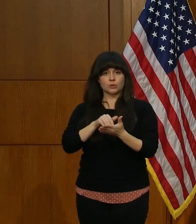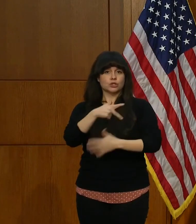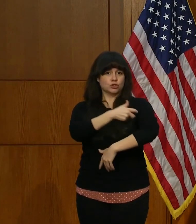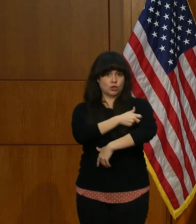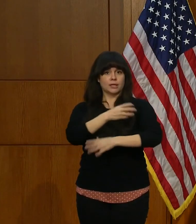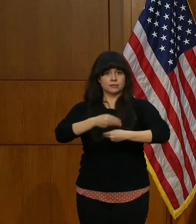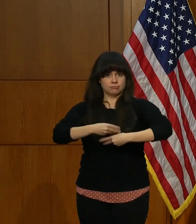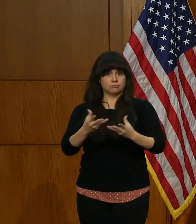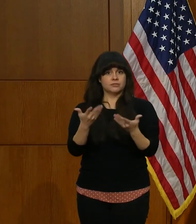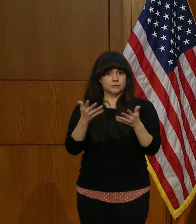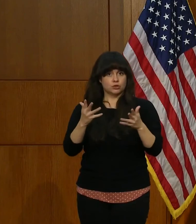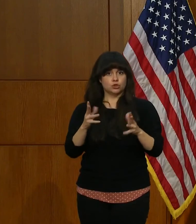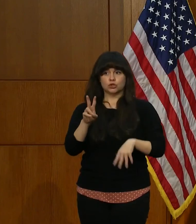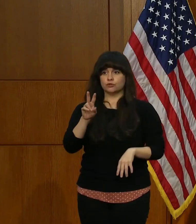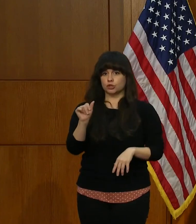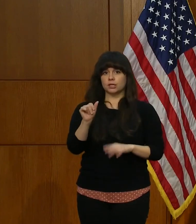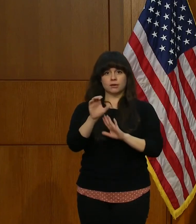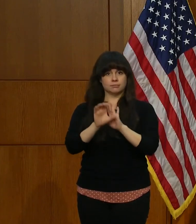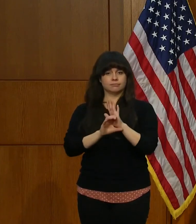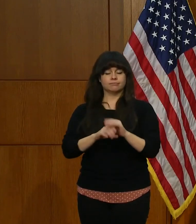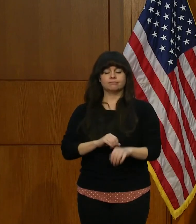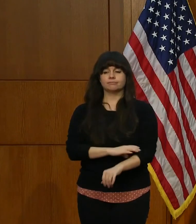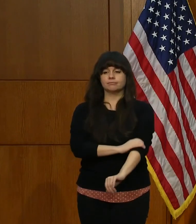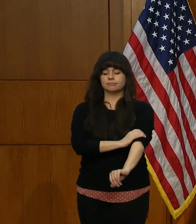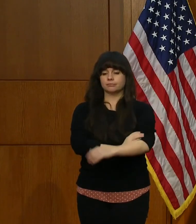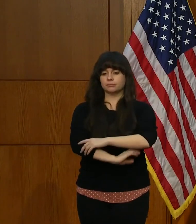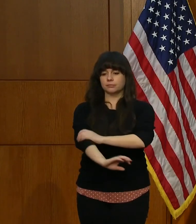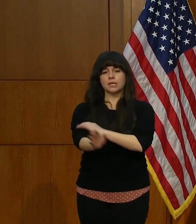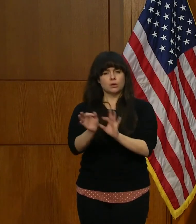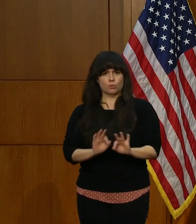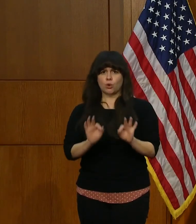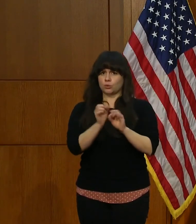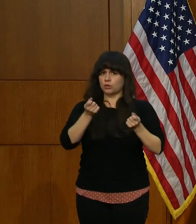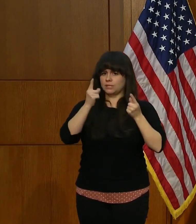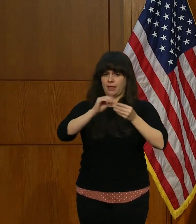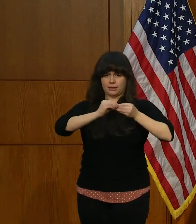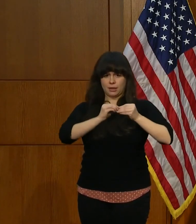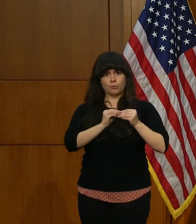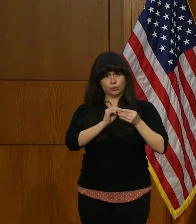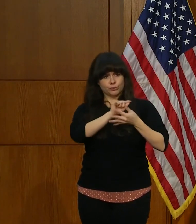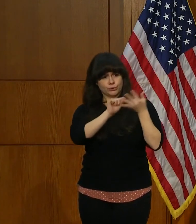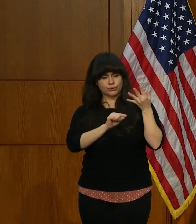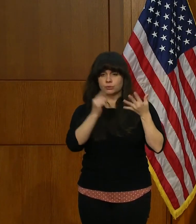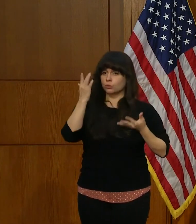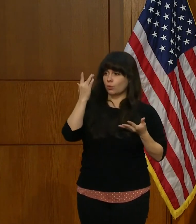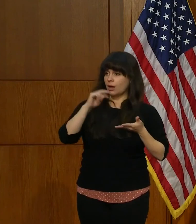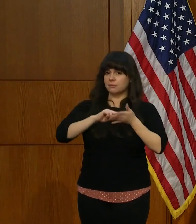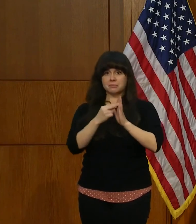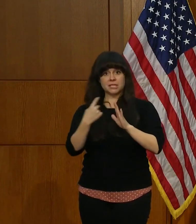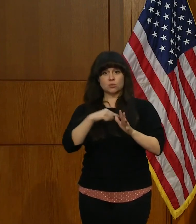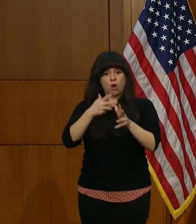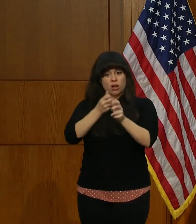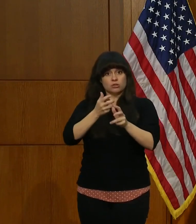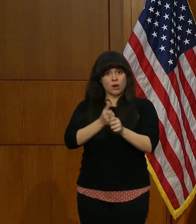523 SHOTS HAVE BEEN GIVEN IN OUR COMMONWEALTH. IT'S